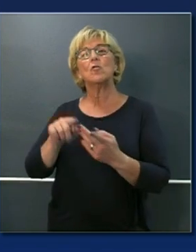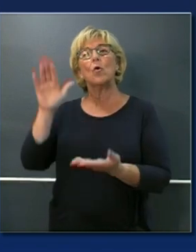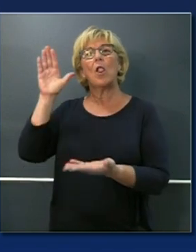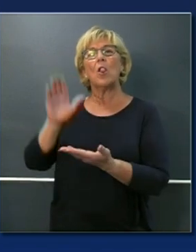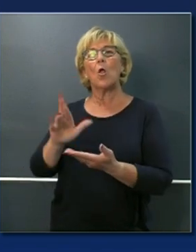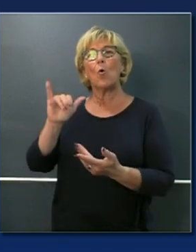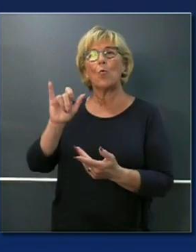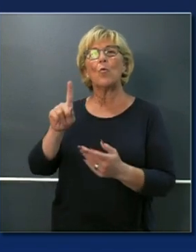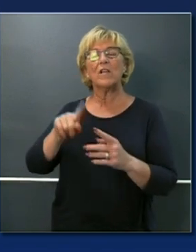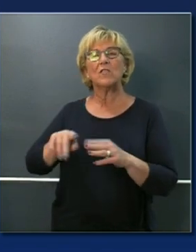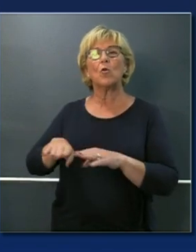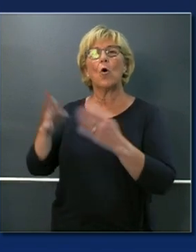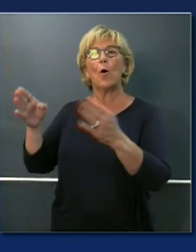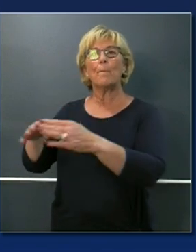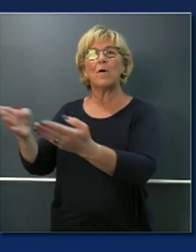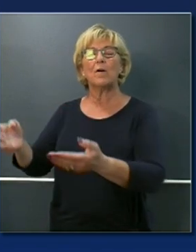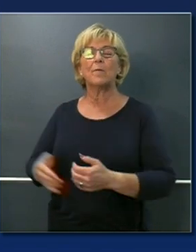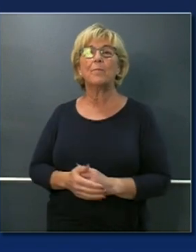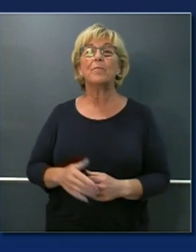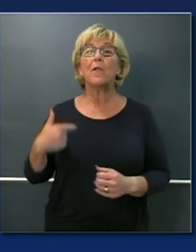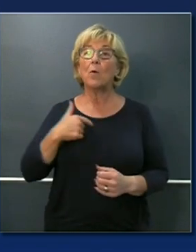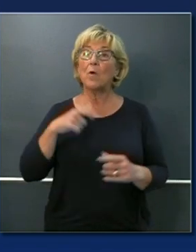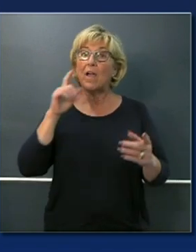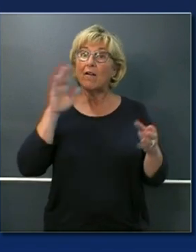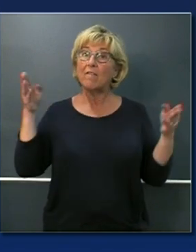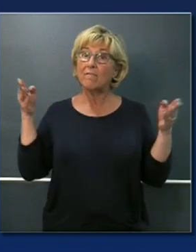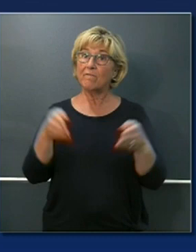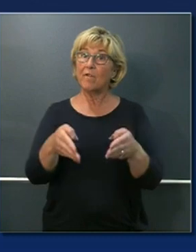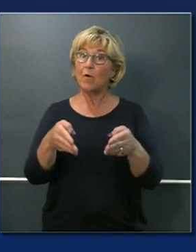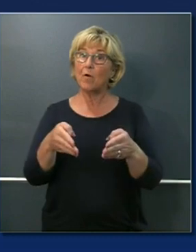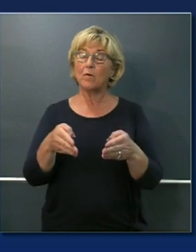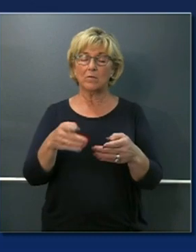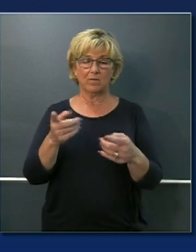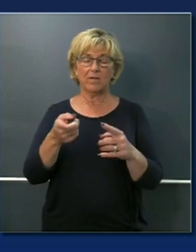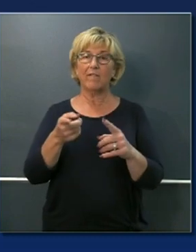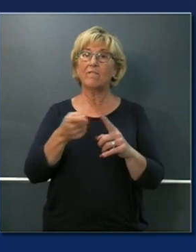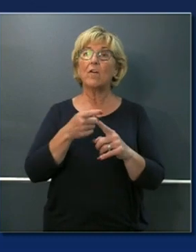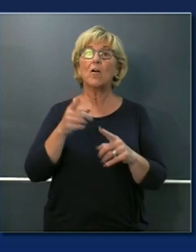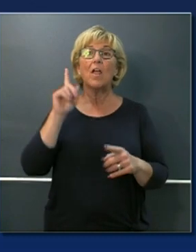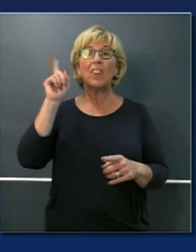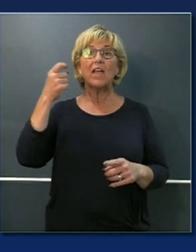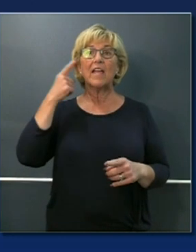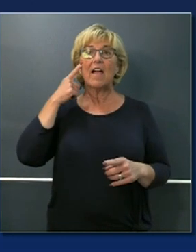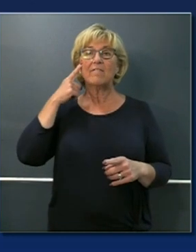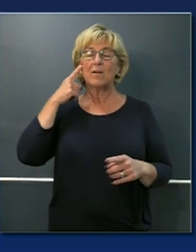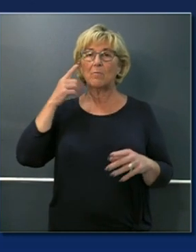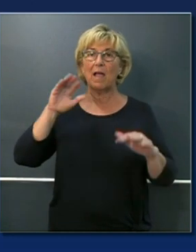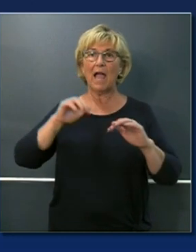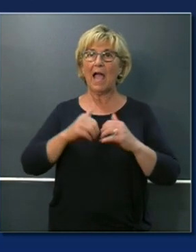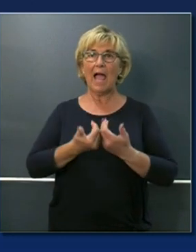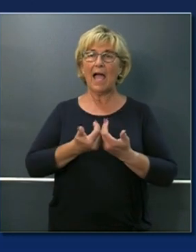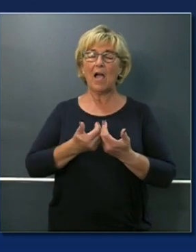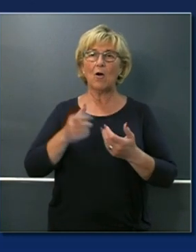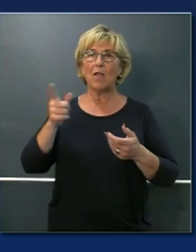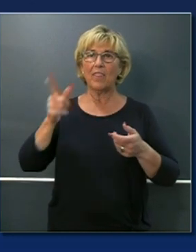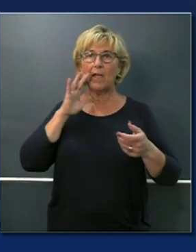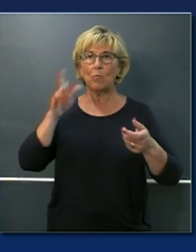FROM STAGE 1 TWO STAGE 2 FROM THE STATE HOME WHICH WAS QUITE LIMITED ENGAGEMENT TO ONE THAT WILL CREATE MORE OPPORTUNITIES FOR LOWER RISK WORKPLACES?